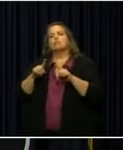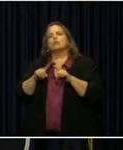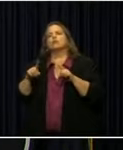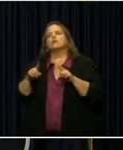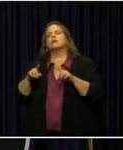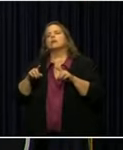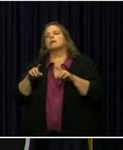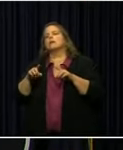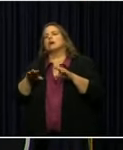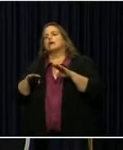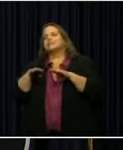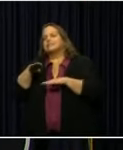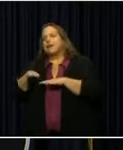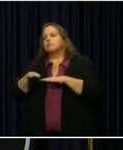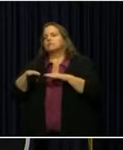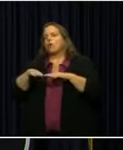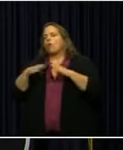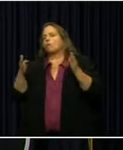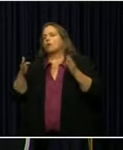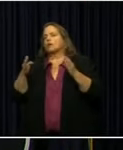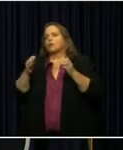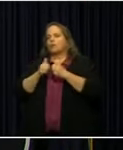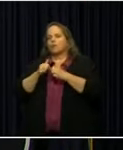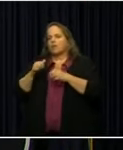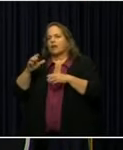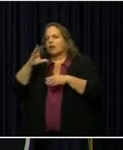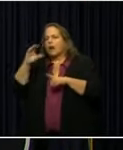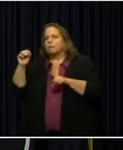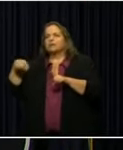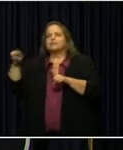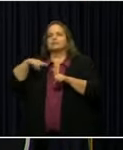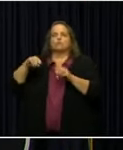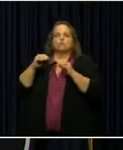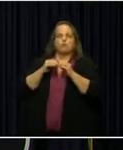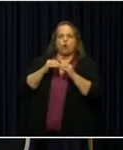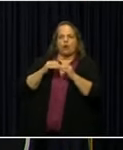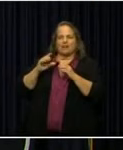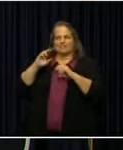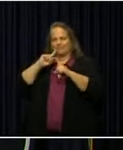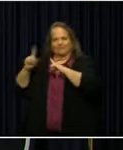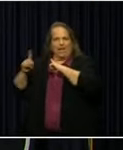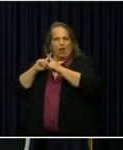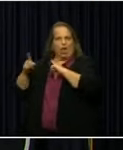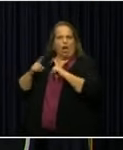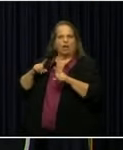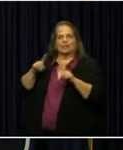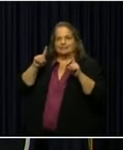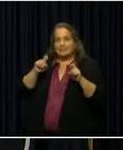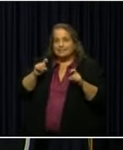KAREN. GOVERNOR, IN LOOKING AT THESE BENCHMARKS, AND I KNOW YOU'D LIKE TO --